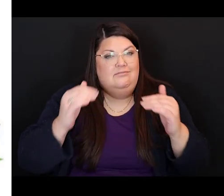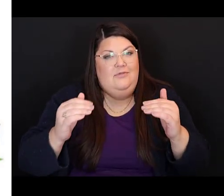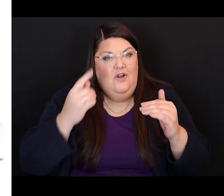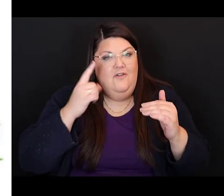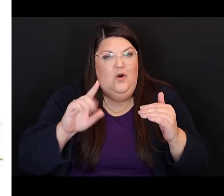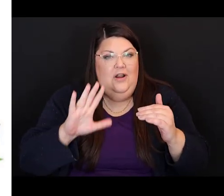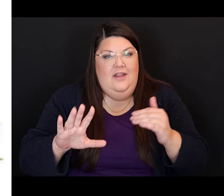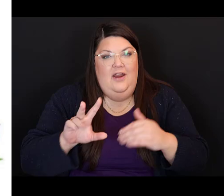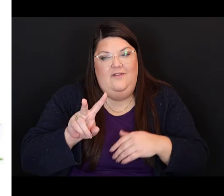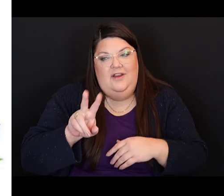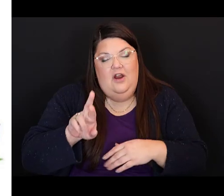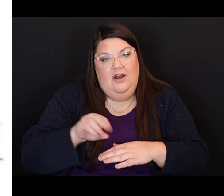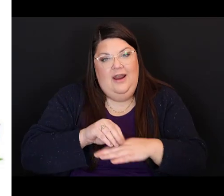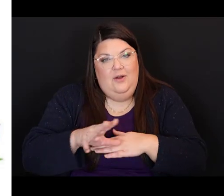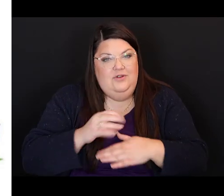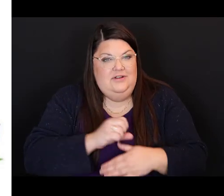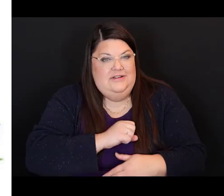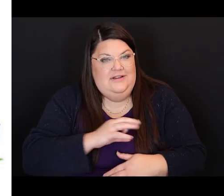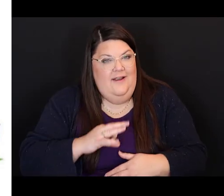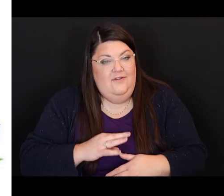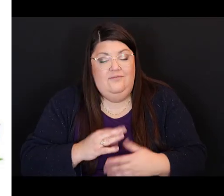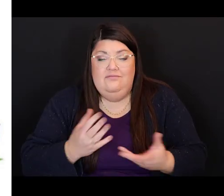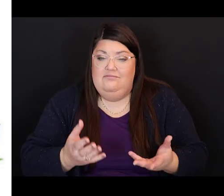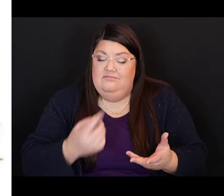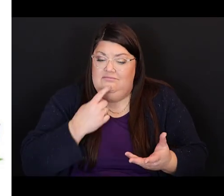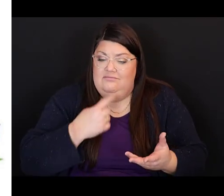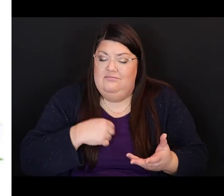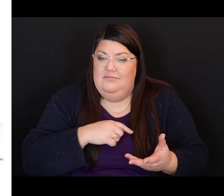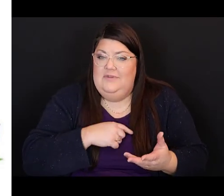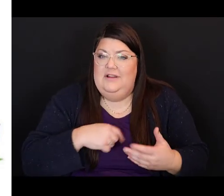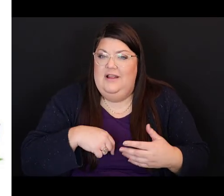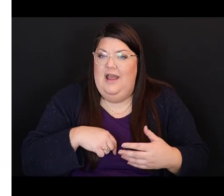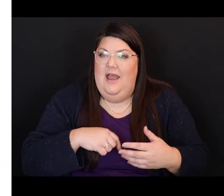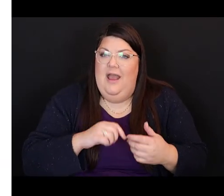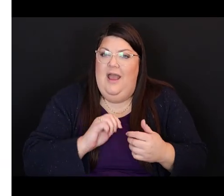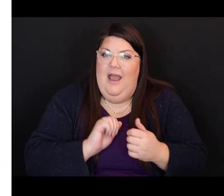their VR counselors and their VR staff. So, John can you talk to us a little bit about how